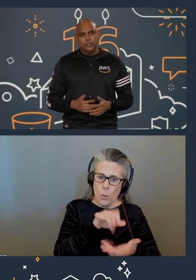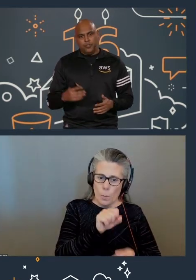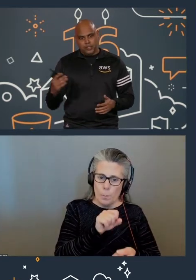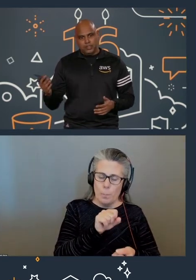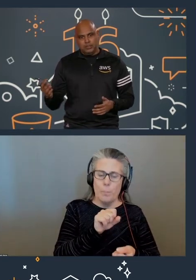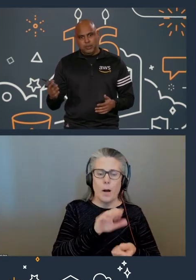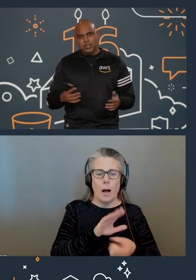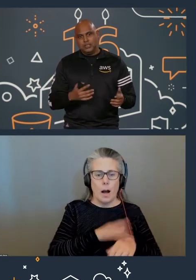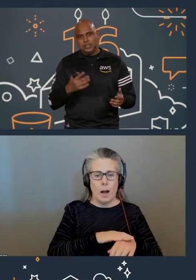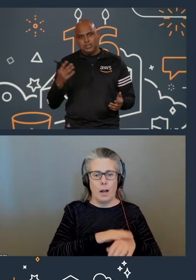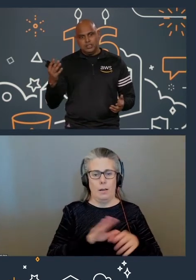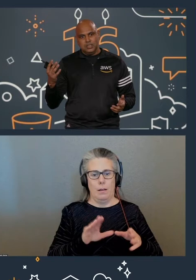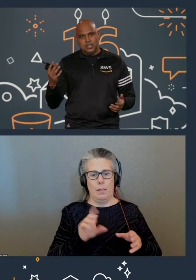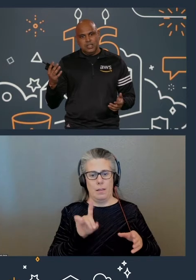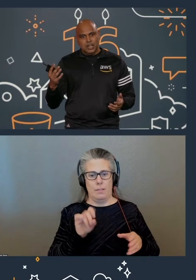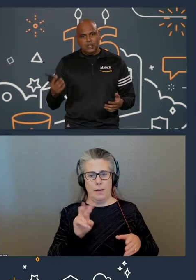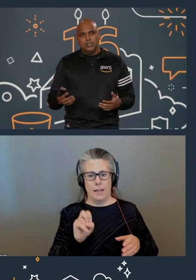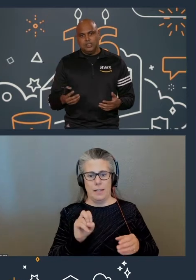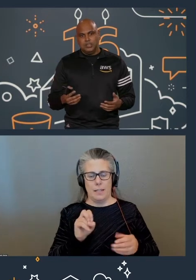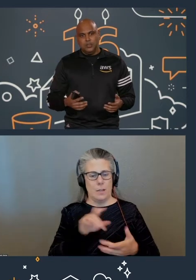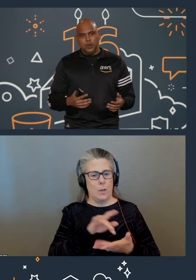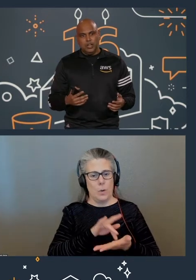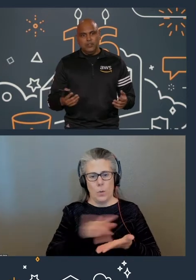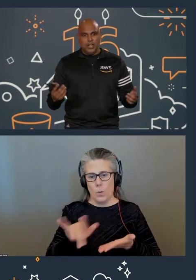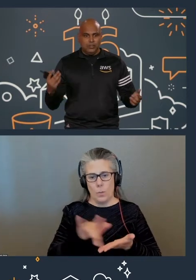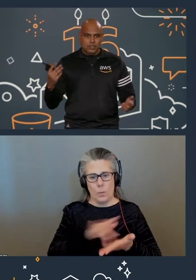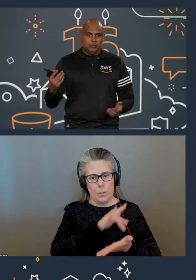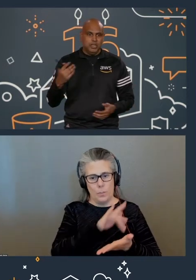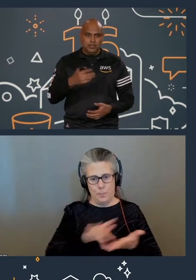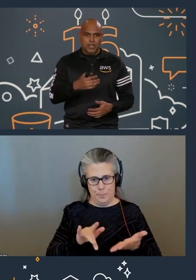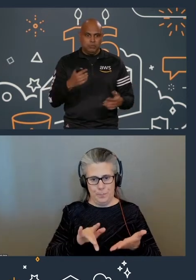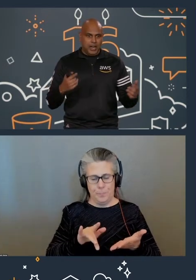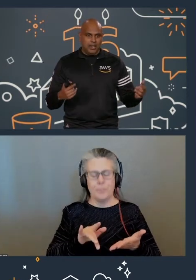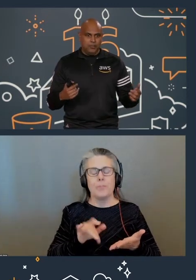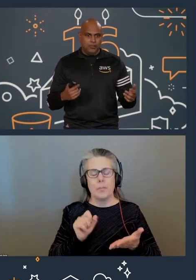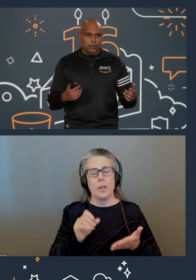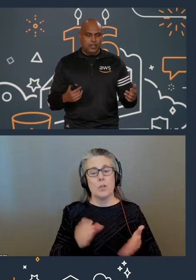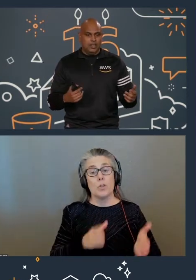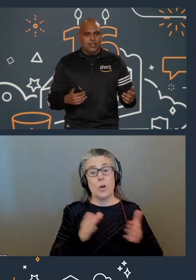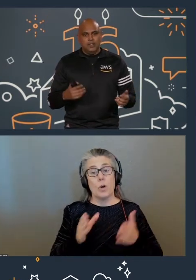So, because there is logistics involved, and we have to ship the device back and forth,